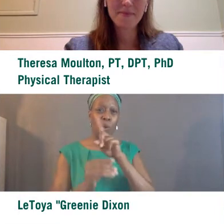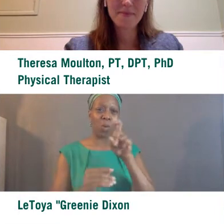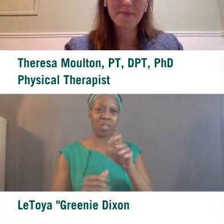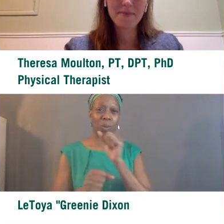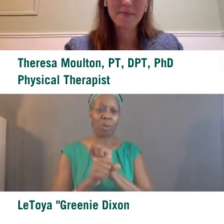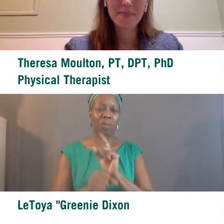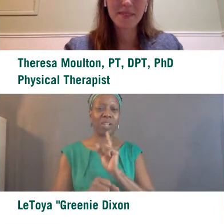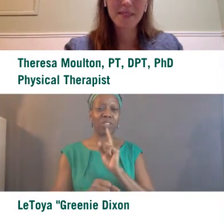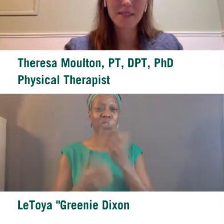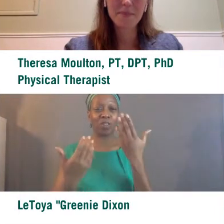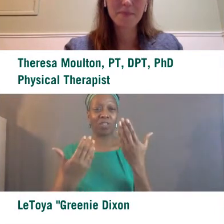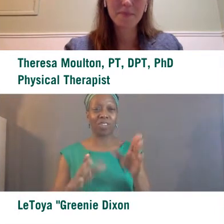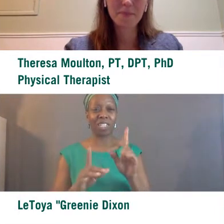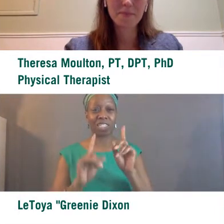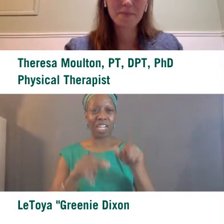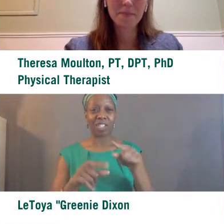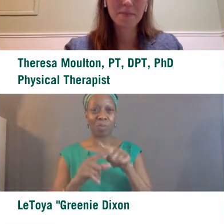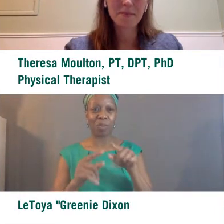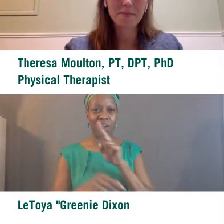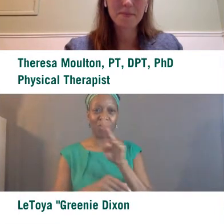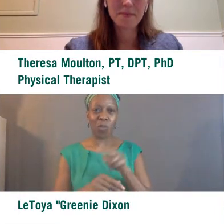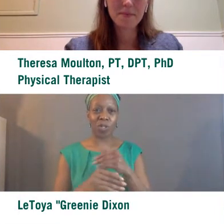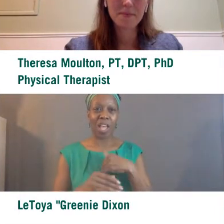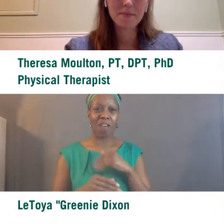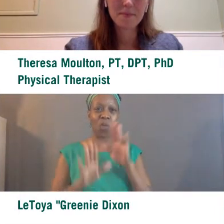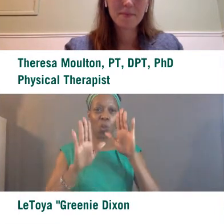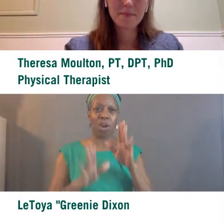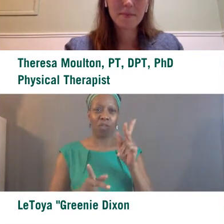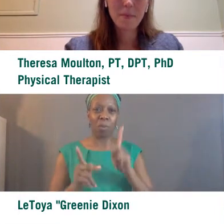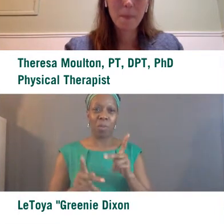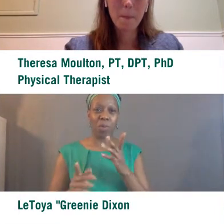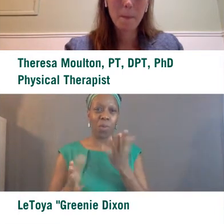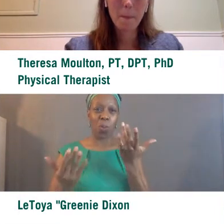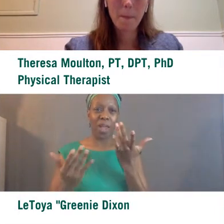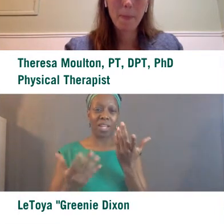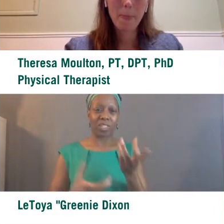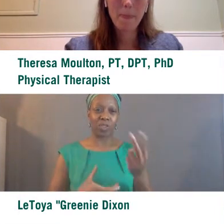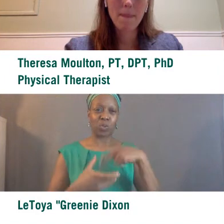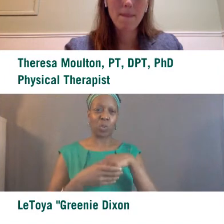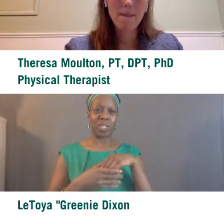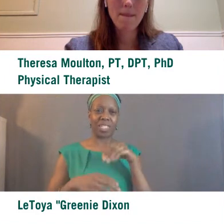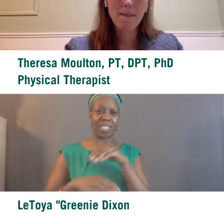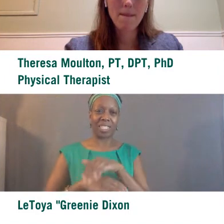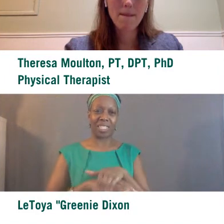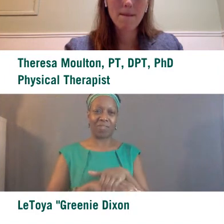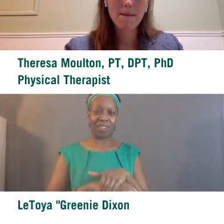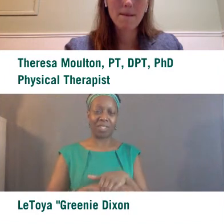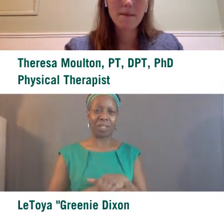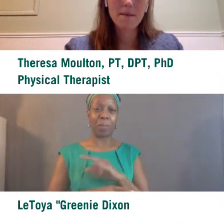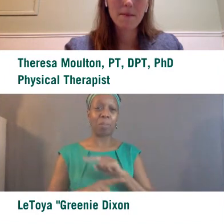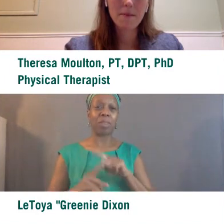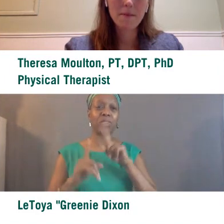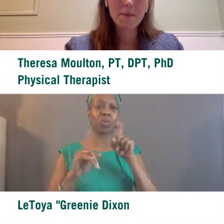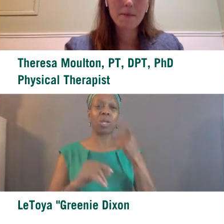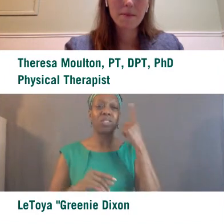who are joining us here this evening. And it's a question for the panelists. Thinking about physical therapy